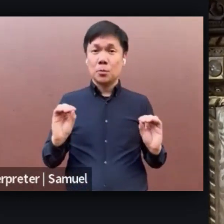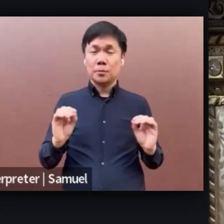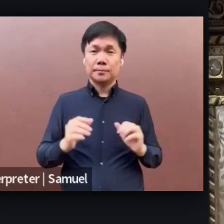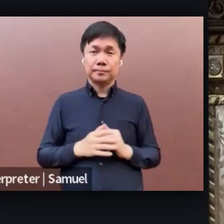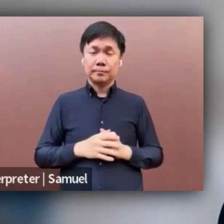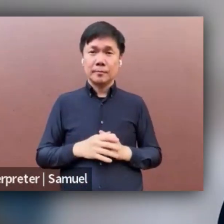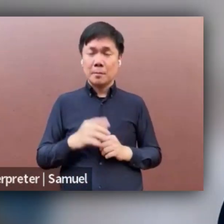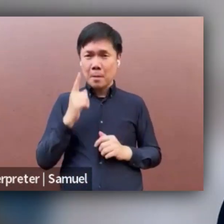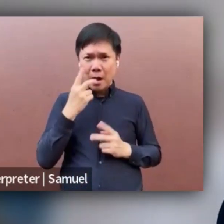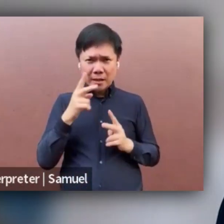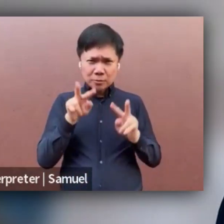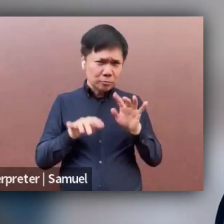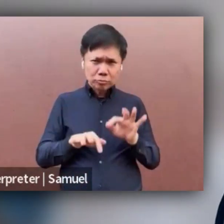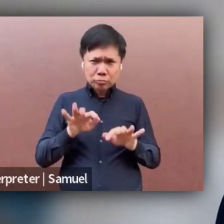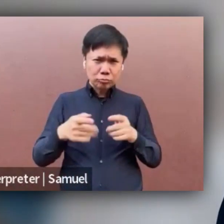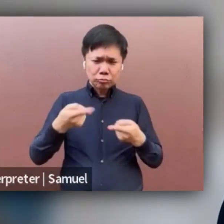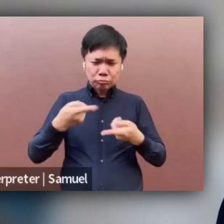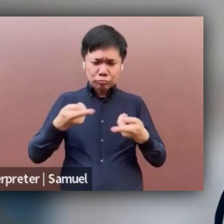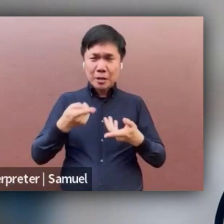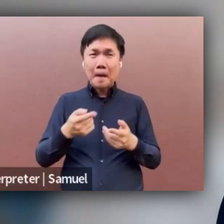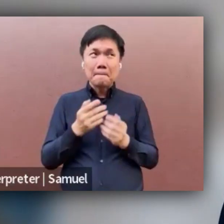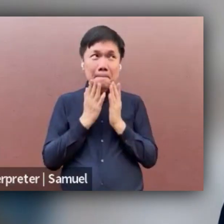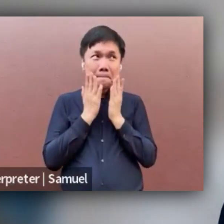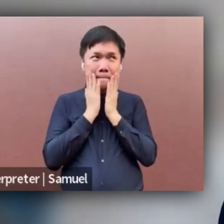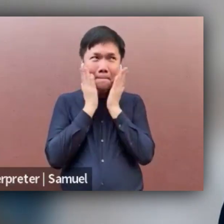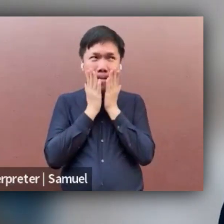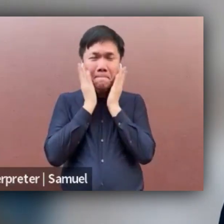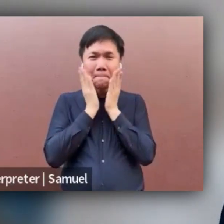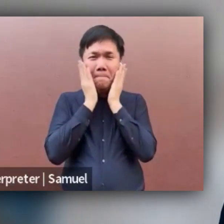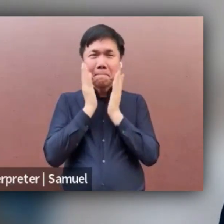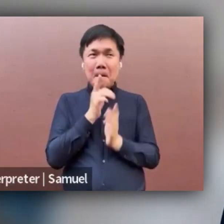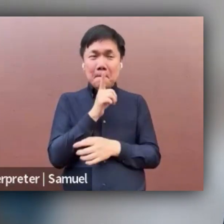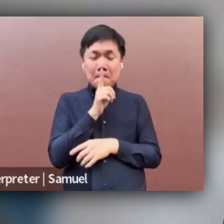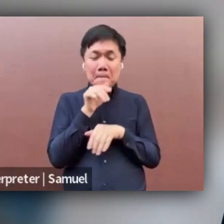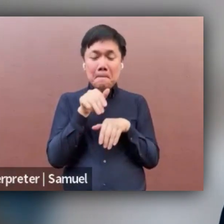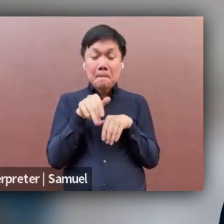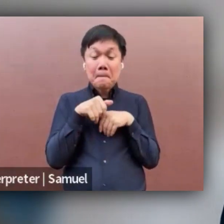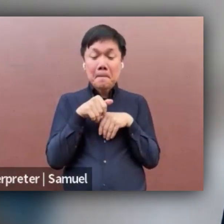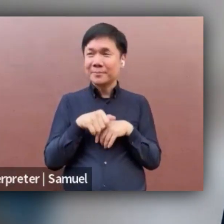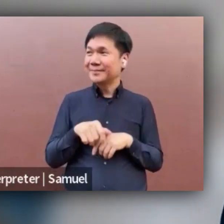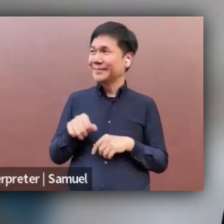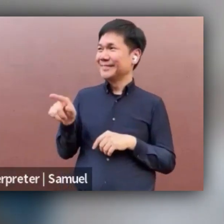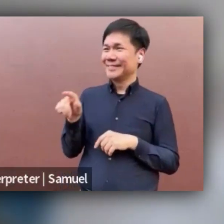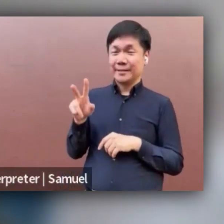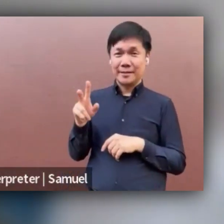Hands not, but there are many exchange in the chat, but people are shy in telling...